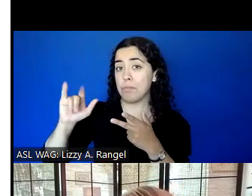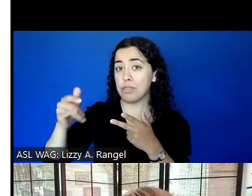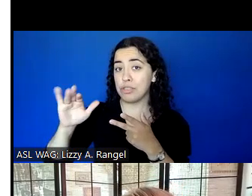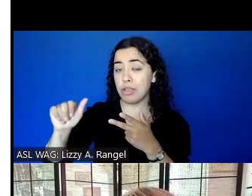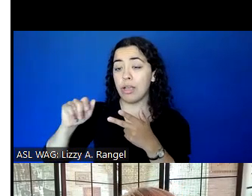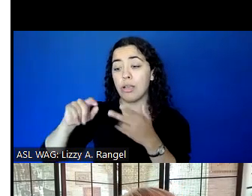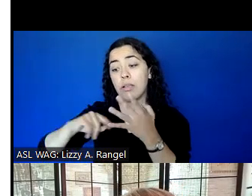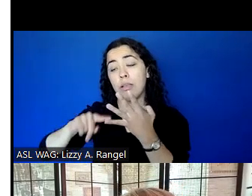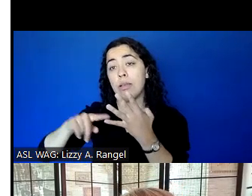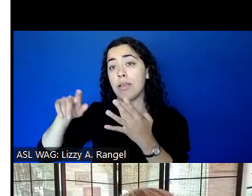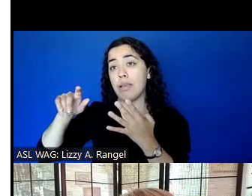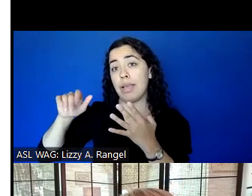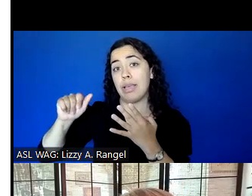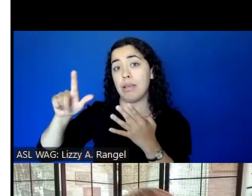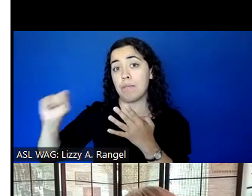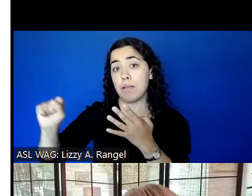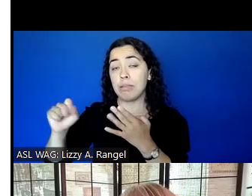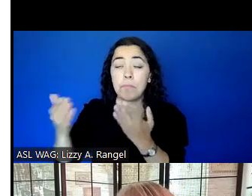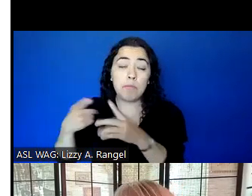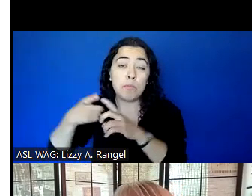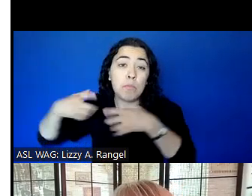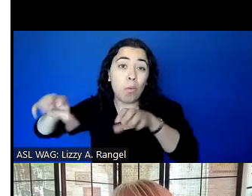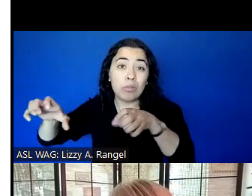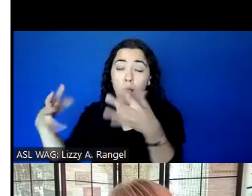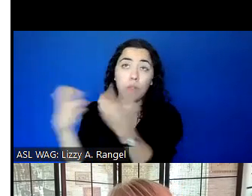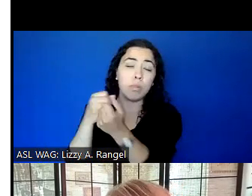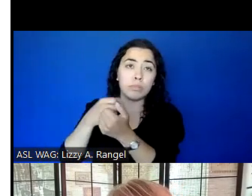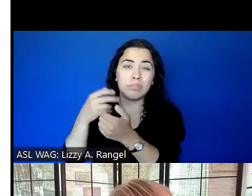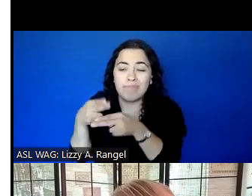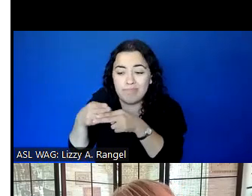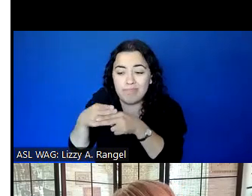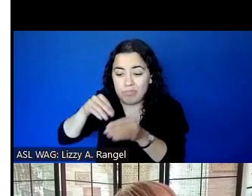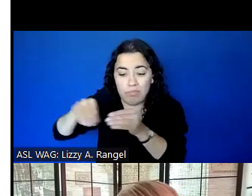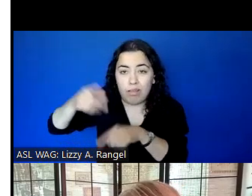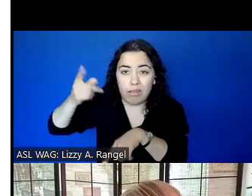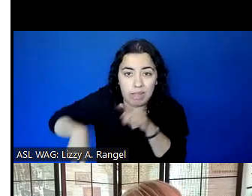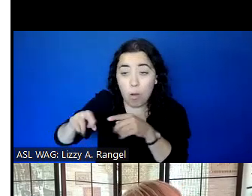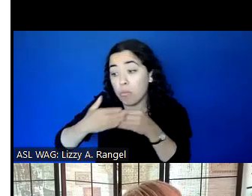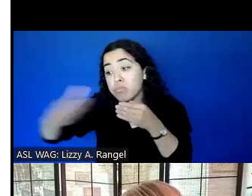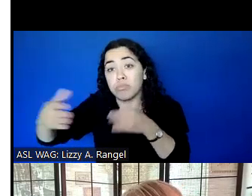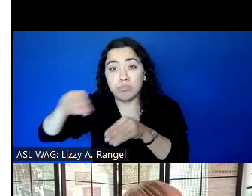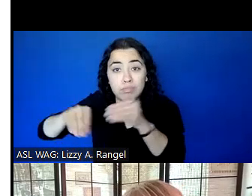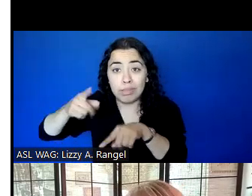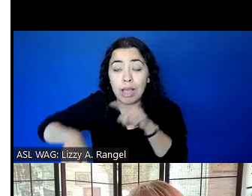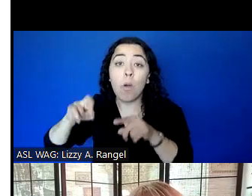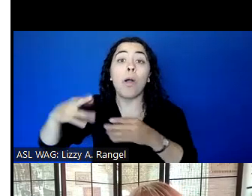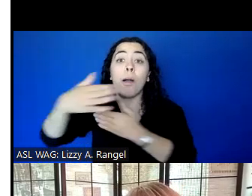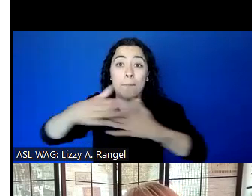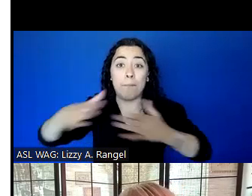through it. So you see the beautiful colors of the rainbow in the iris and across her upper eyelid.